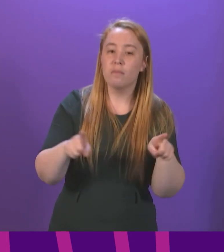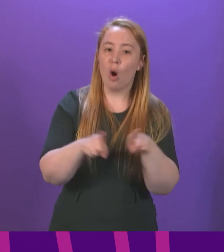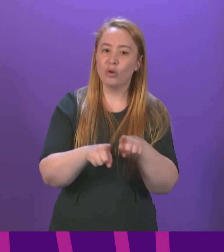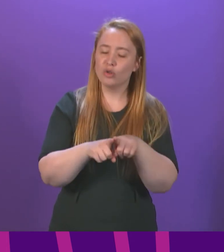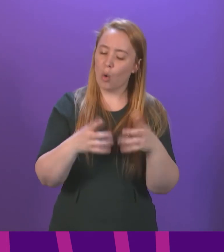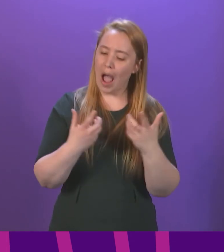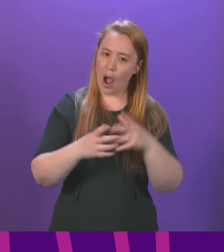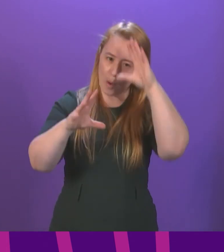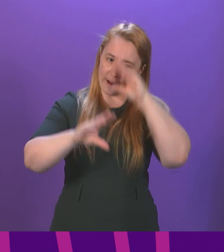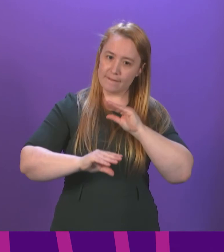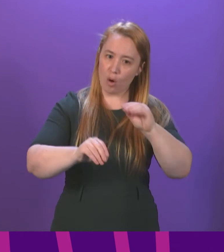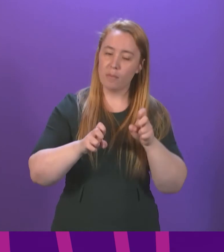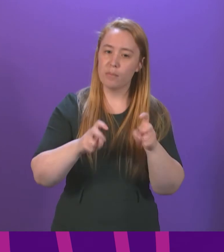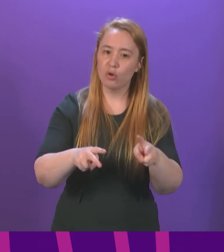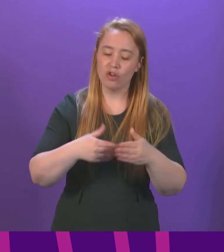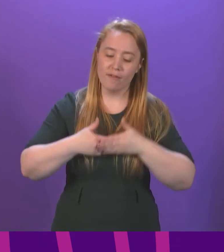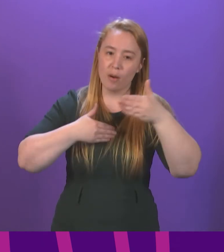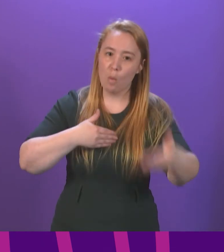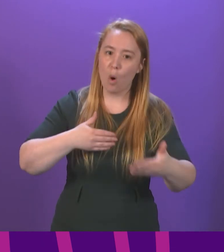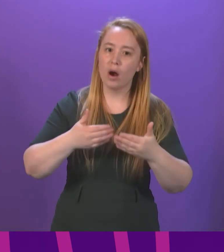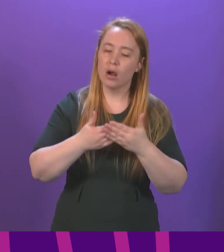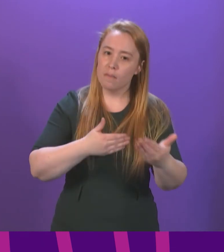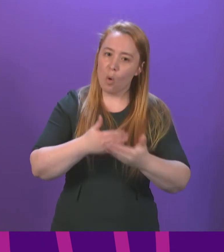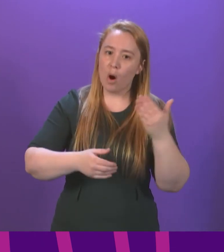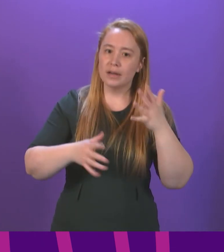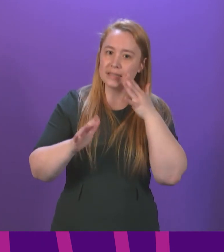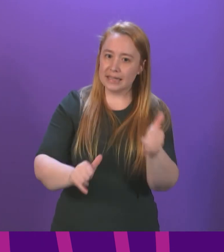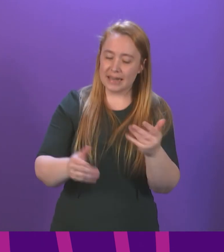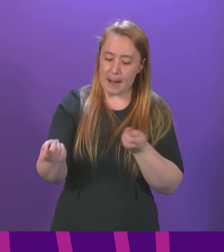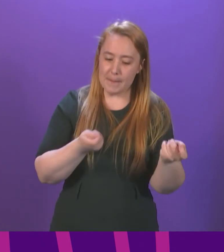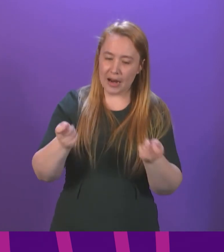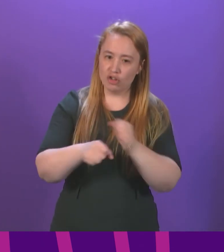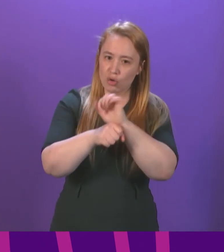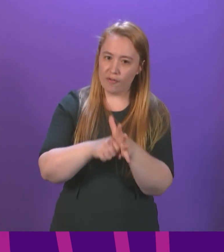to testing and to managing the virus in the future?